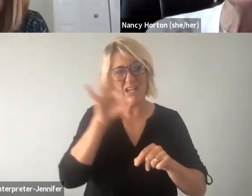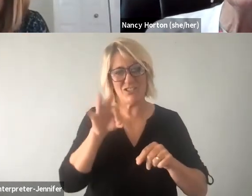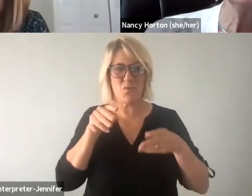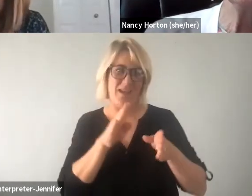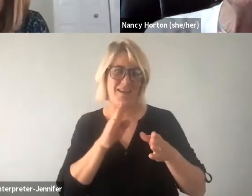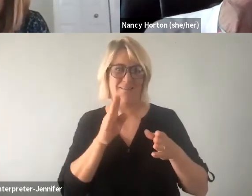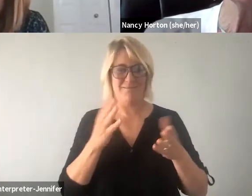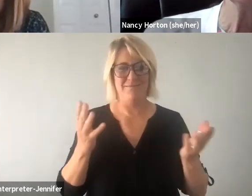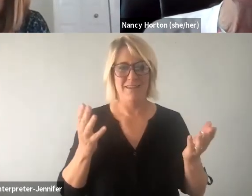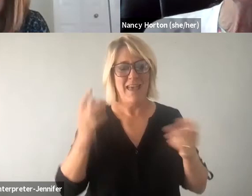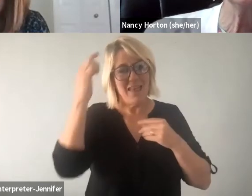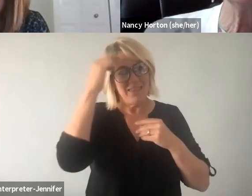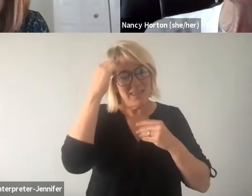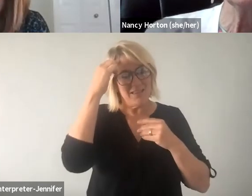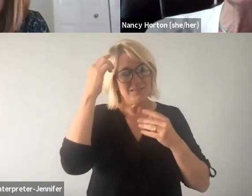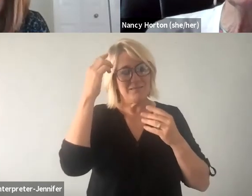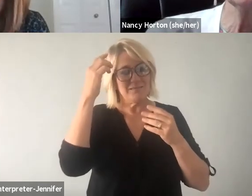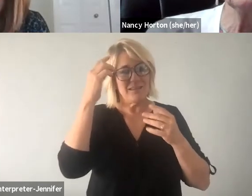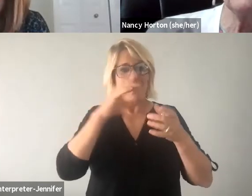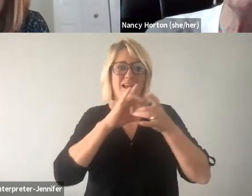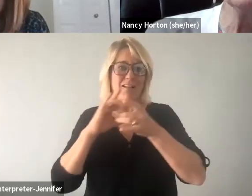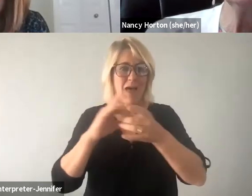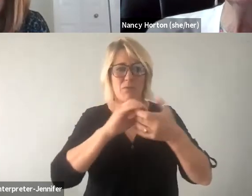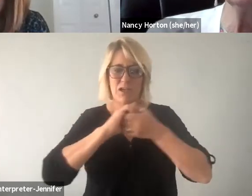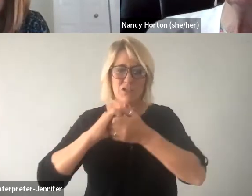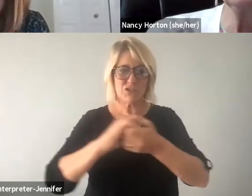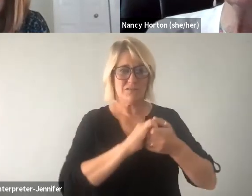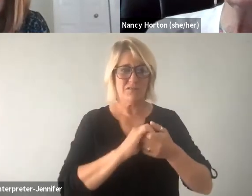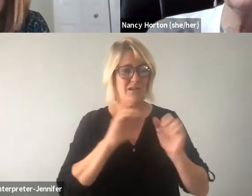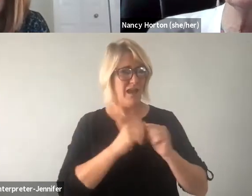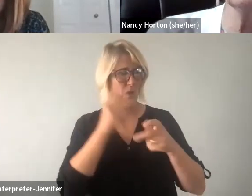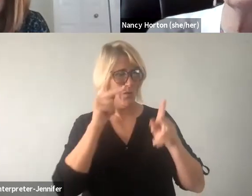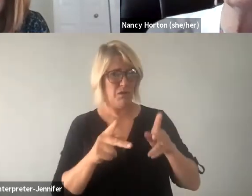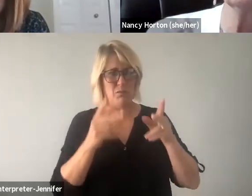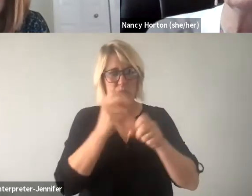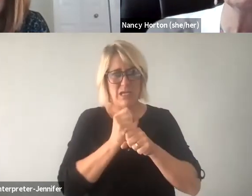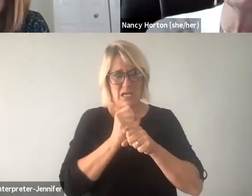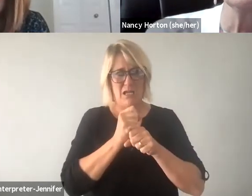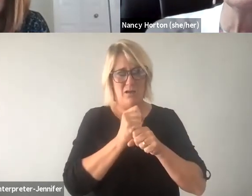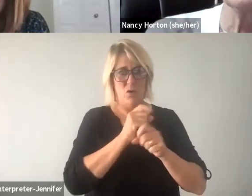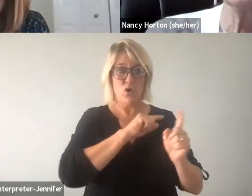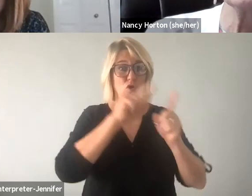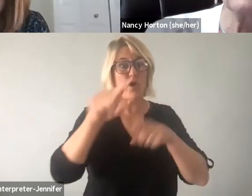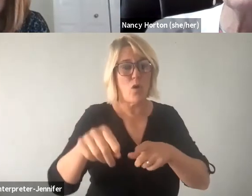public -- public service announcements, posting signs, old fashion ways, be creative. Think about collaborations,